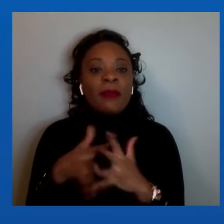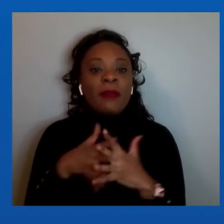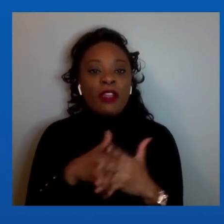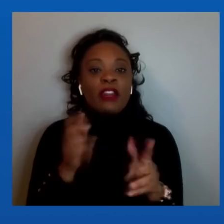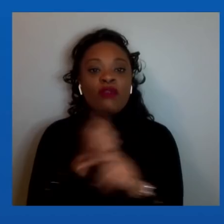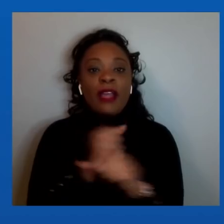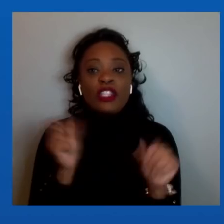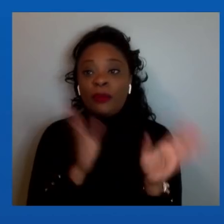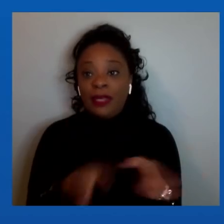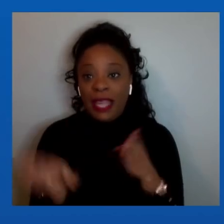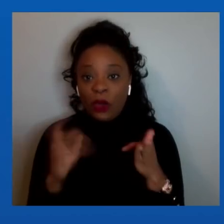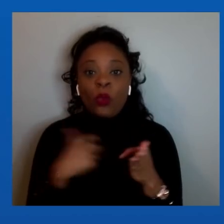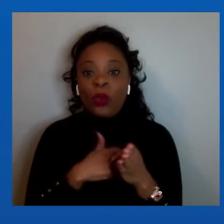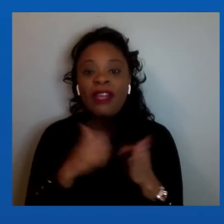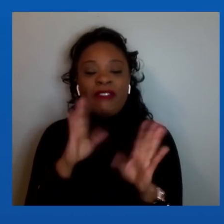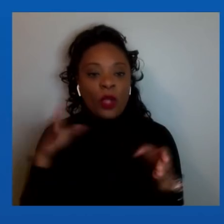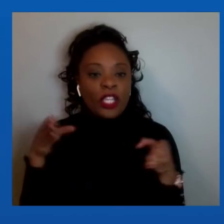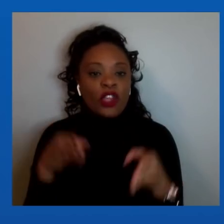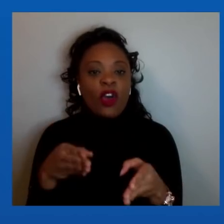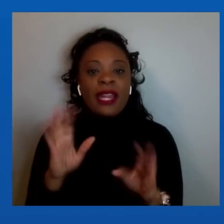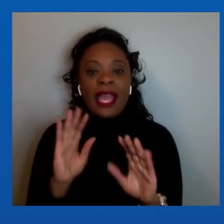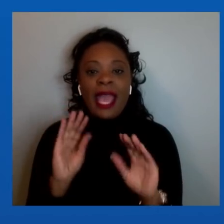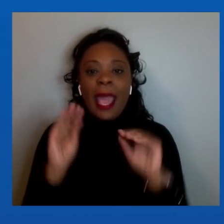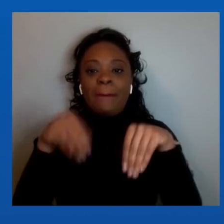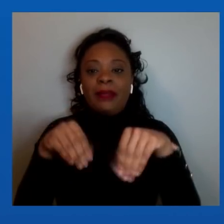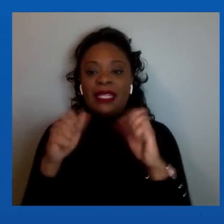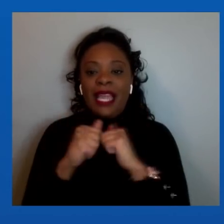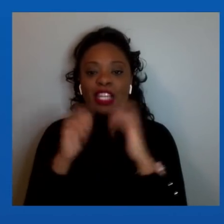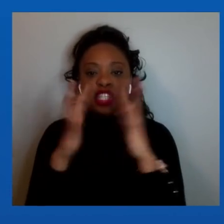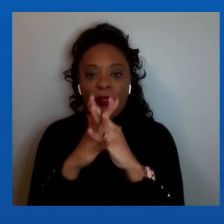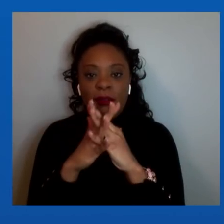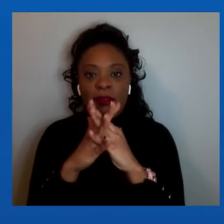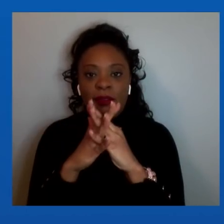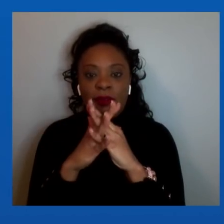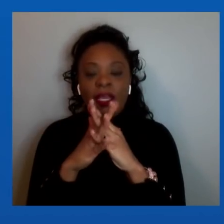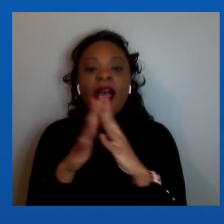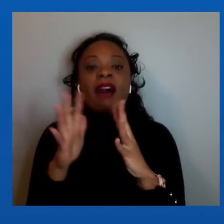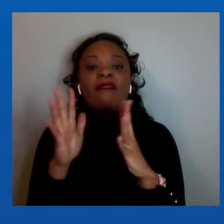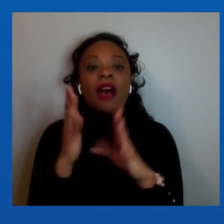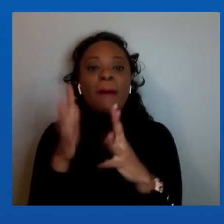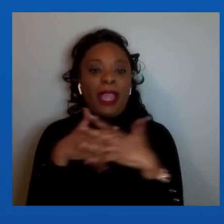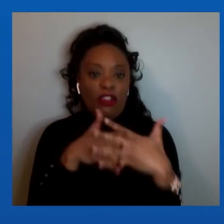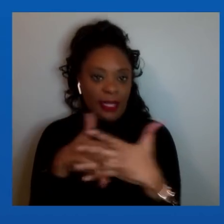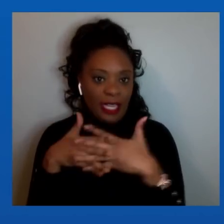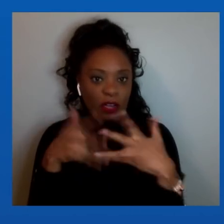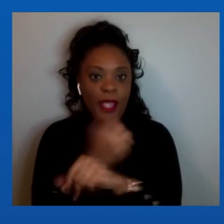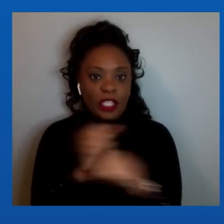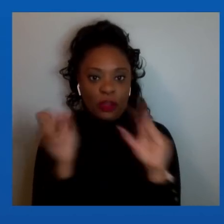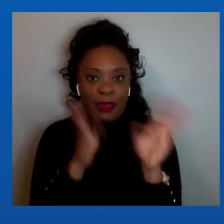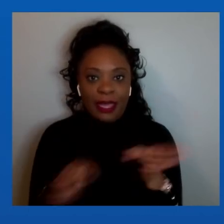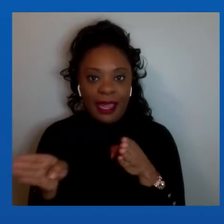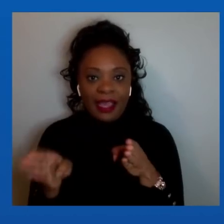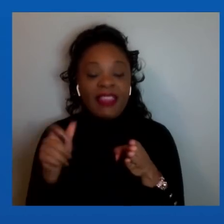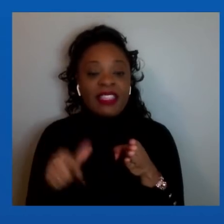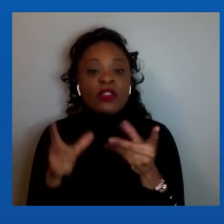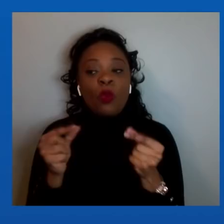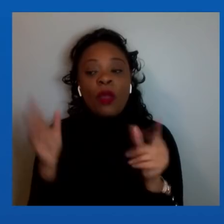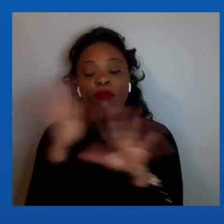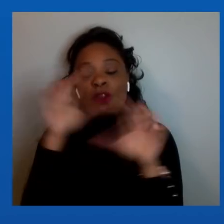we focus on implementation of the American Rescue Plan. This is what President Biden believe so strongly